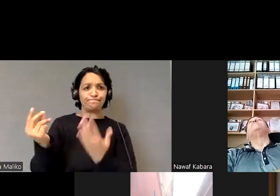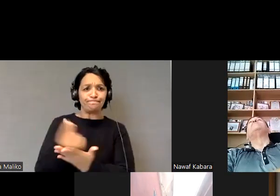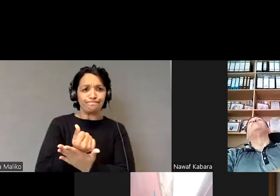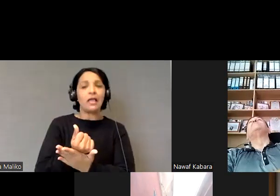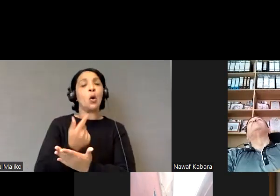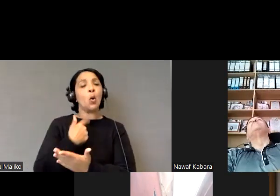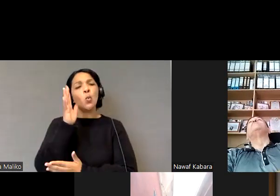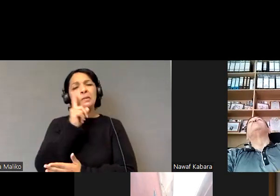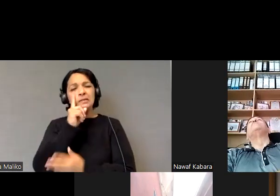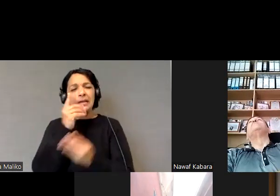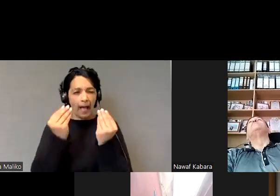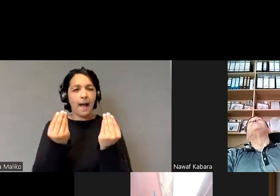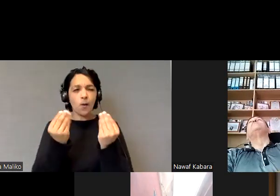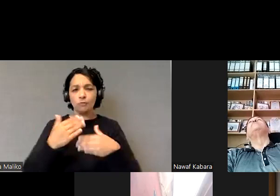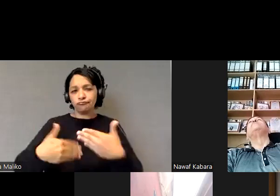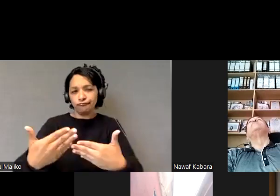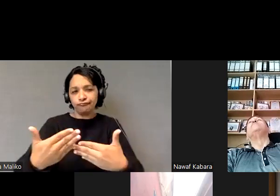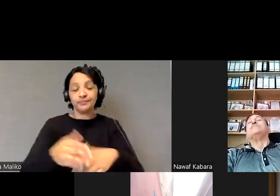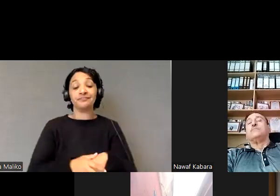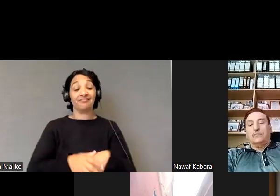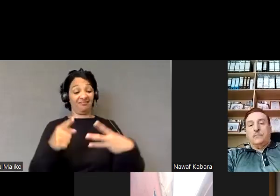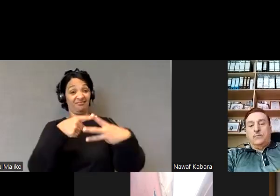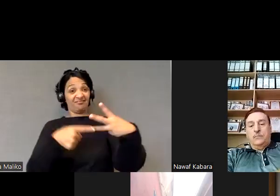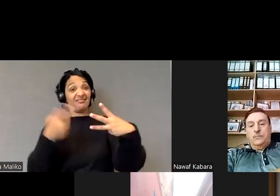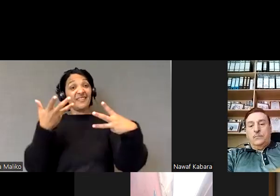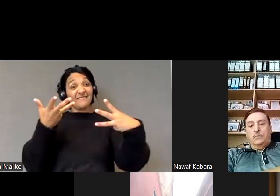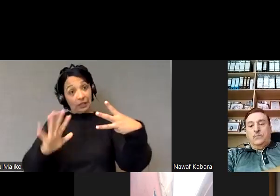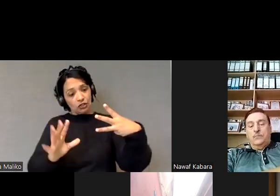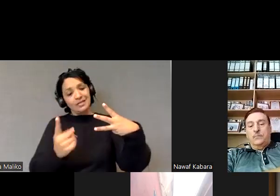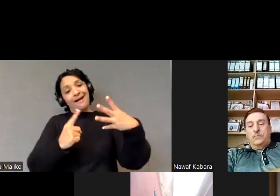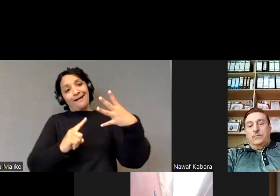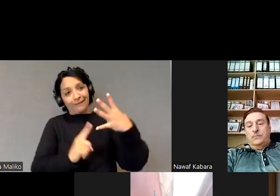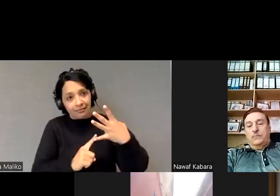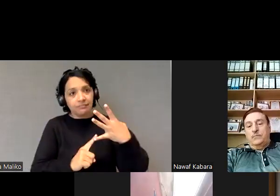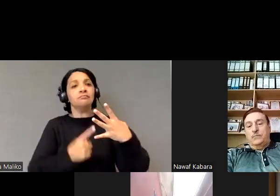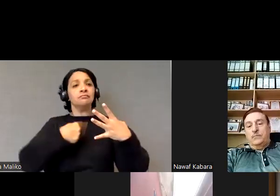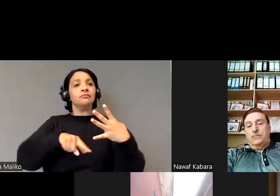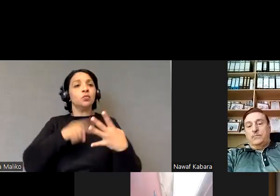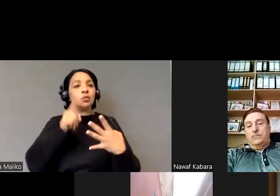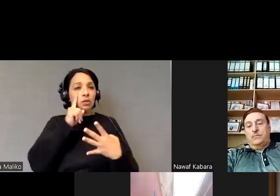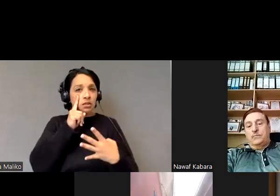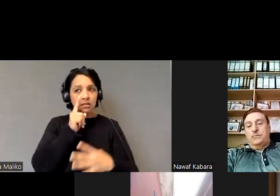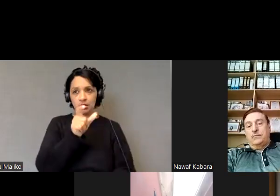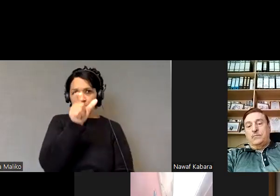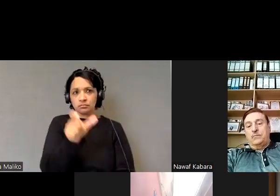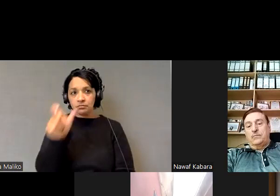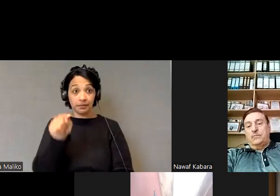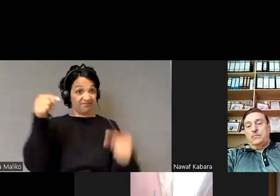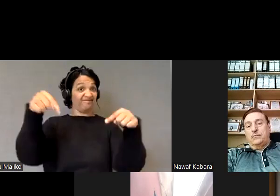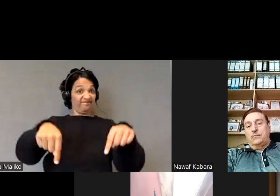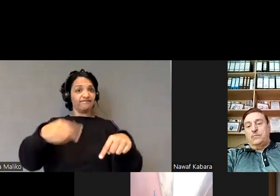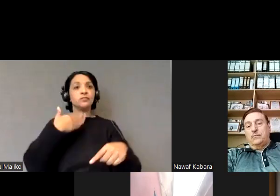And after that, we will try to look into what each of us in our respective roles and responsibilities